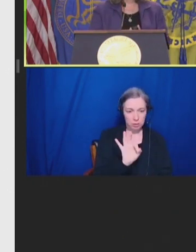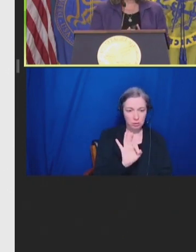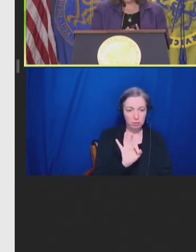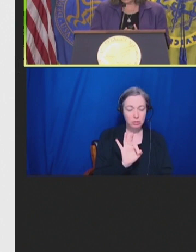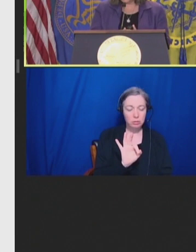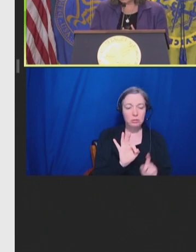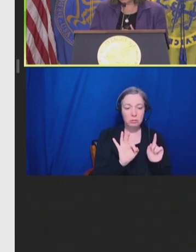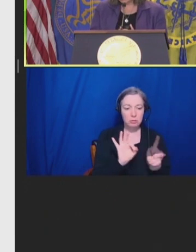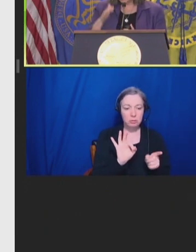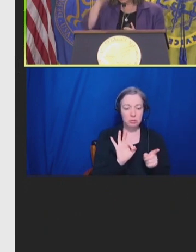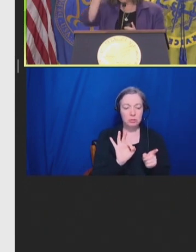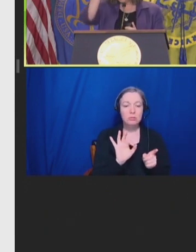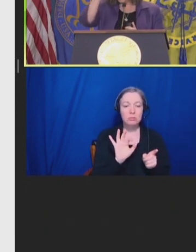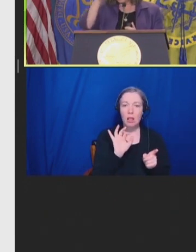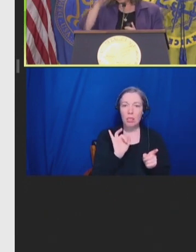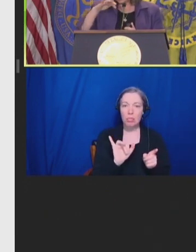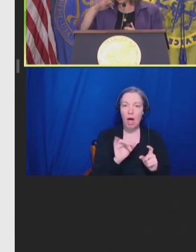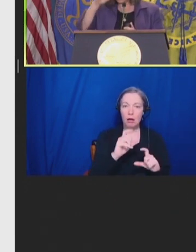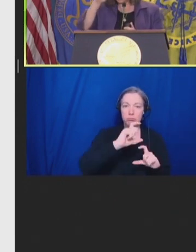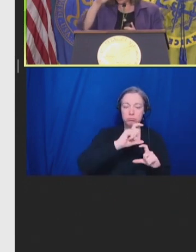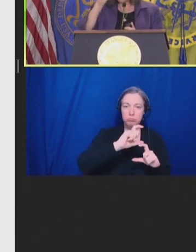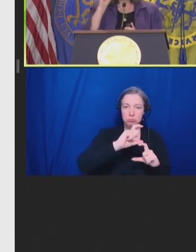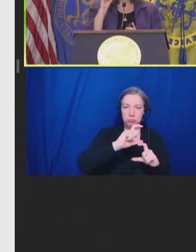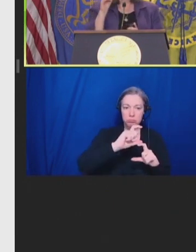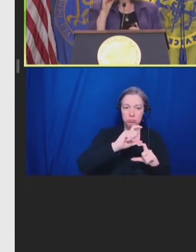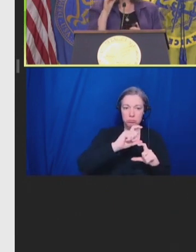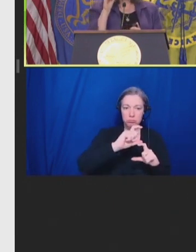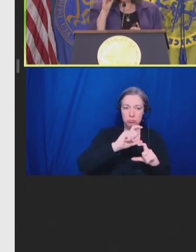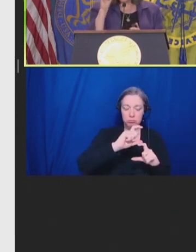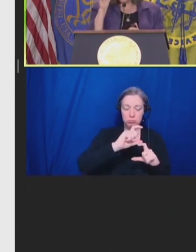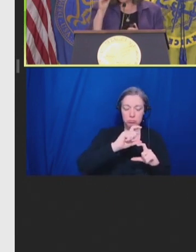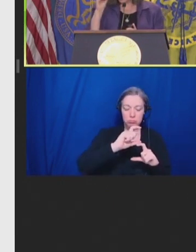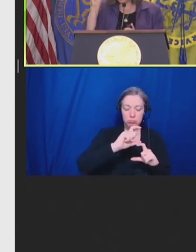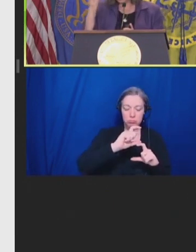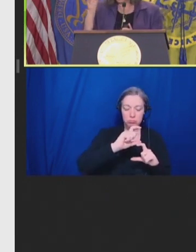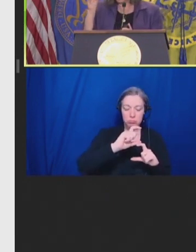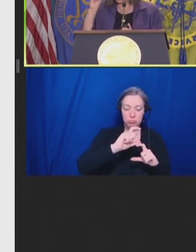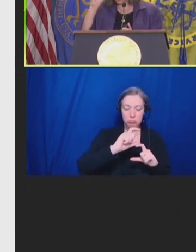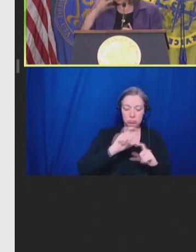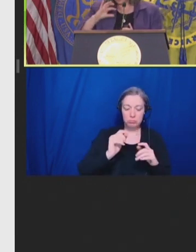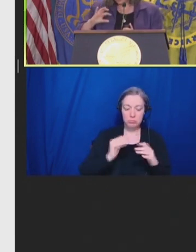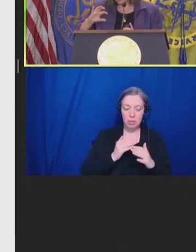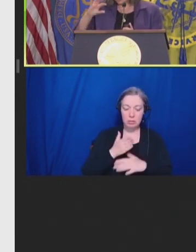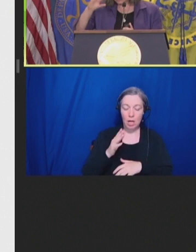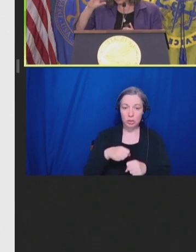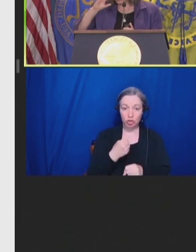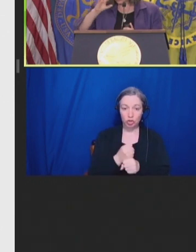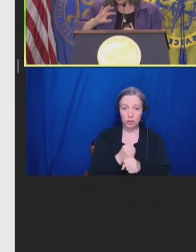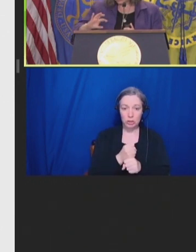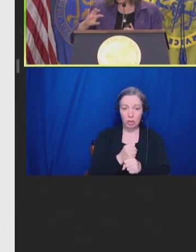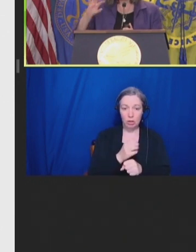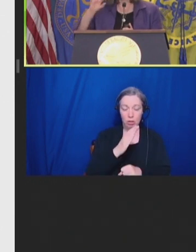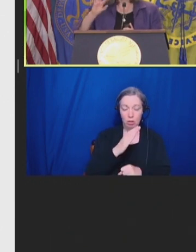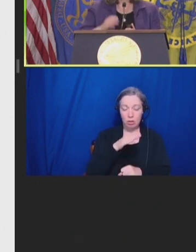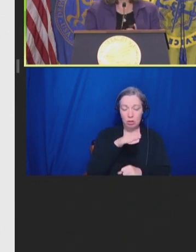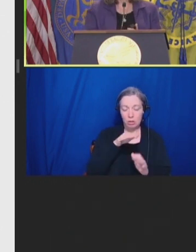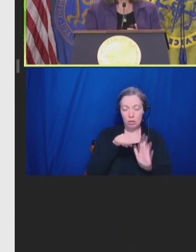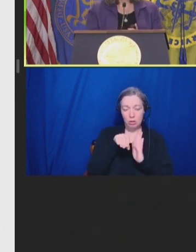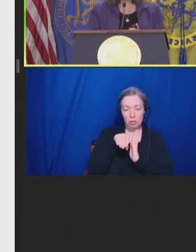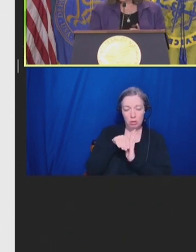'19. You can see those drops in fiscal year '20 and '21, and it's starting to rebound in FY '22.